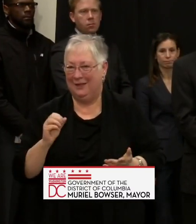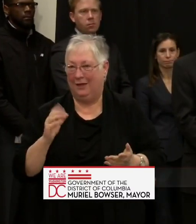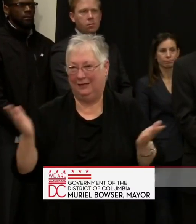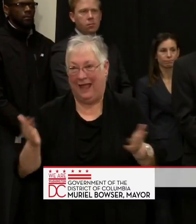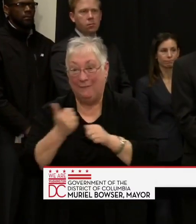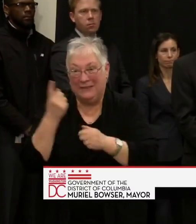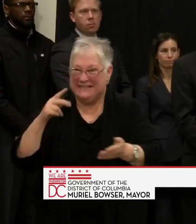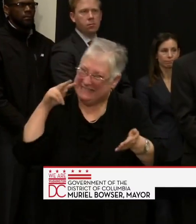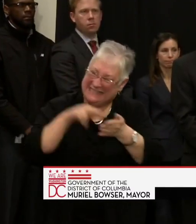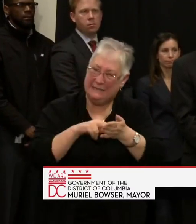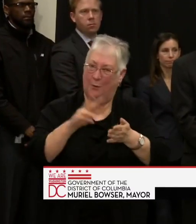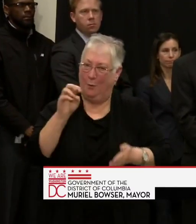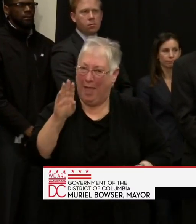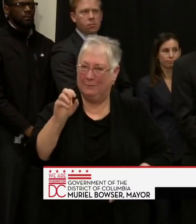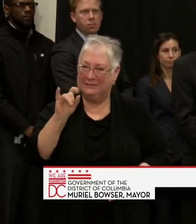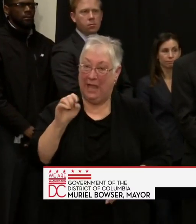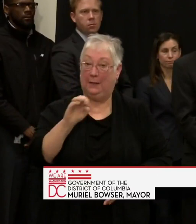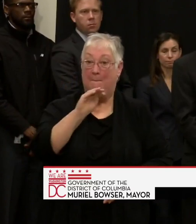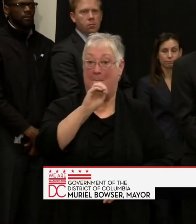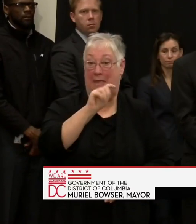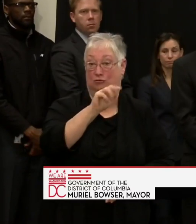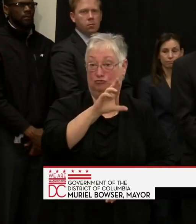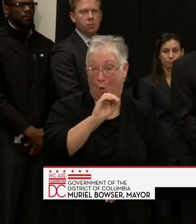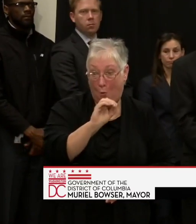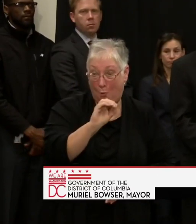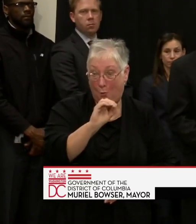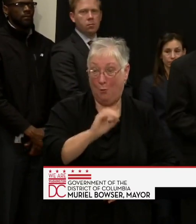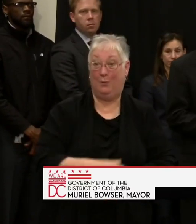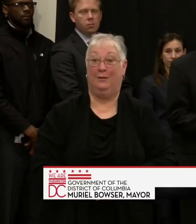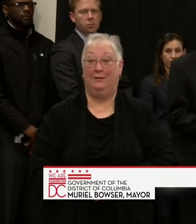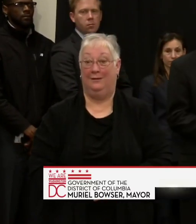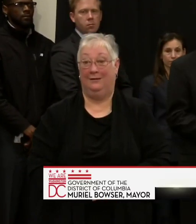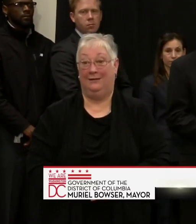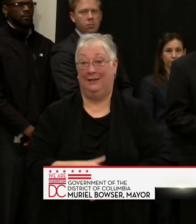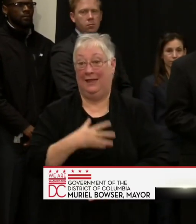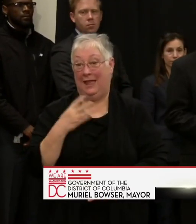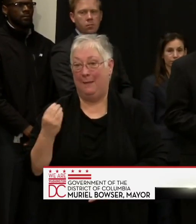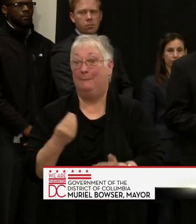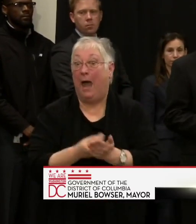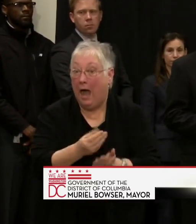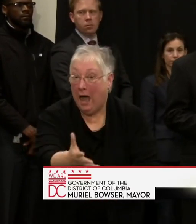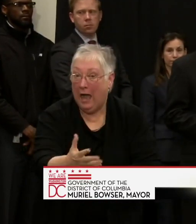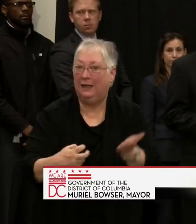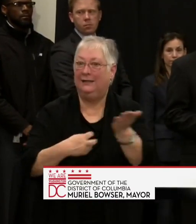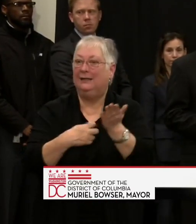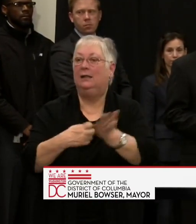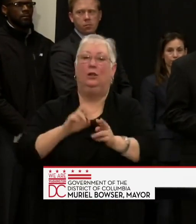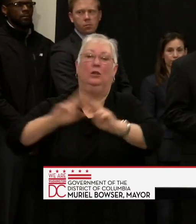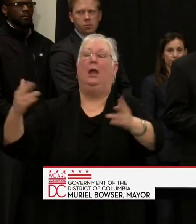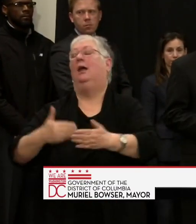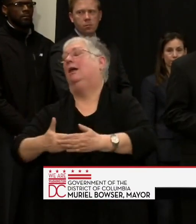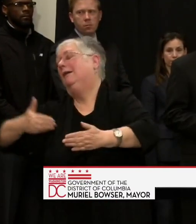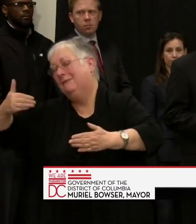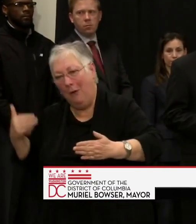LEARN HOW TO BUY THE FARE MEDIA IN ADVANCE AND SO YOU ELIMINATE